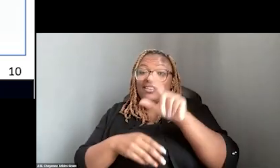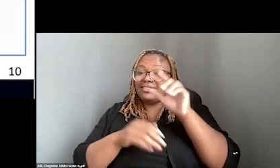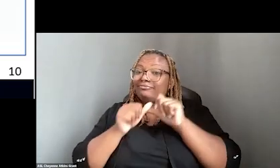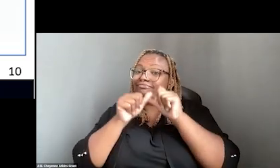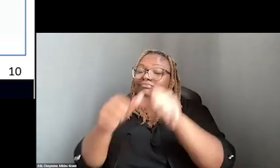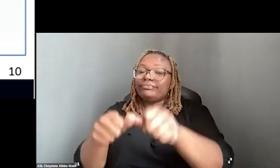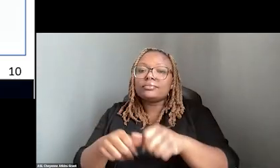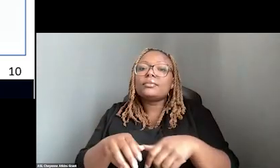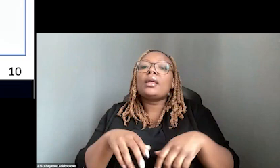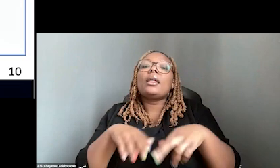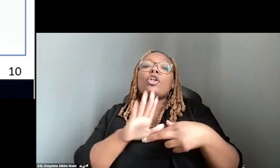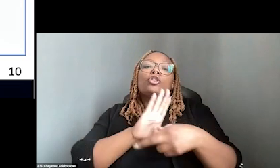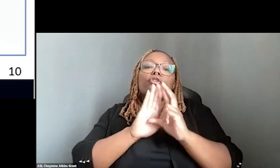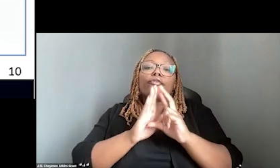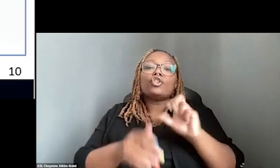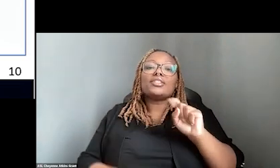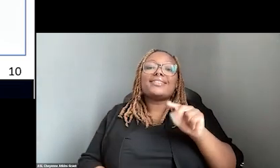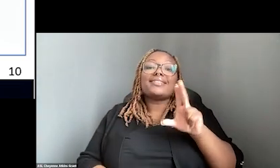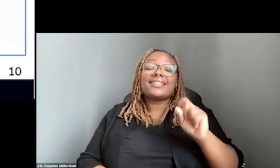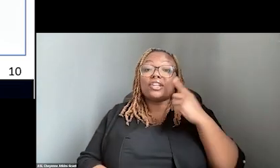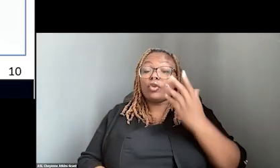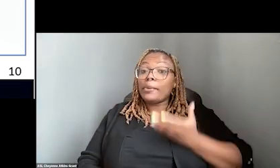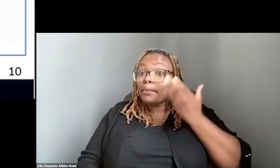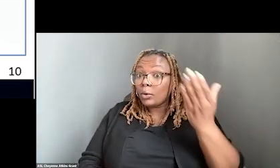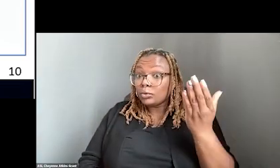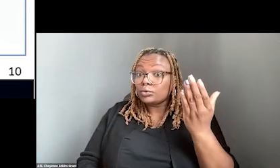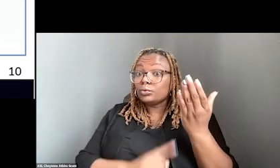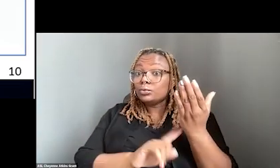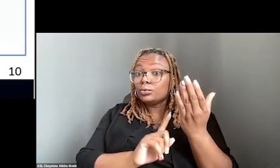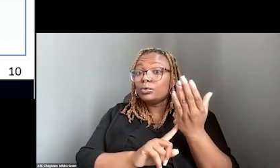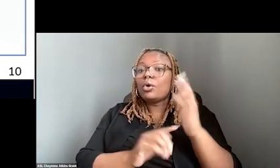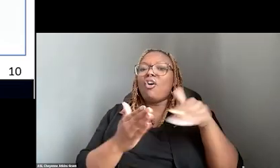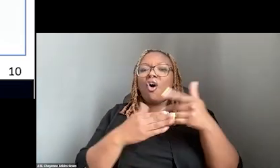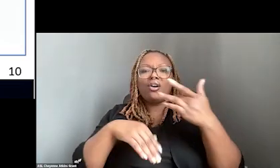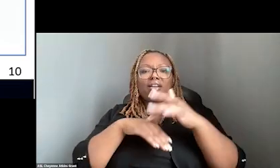The reviews and statuses of those proposals are all available in Research.gov.